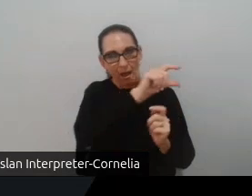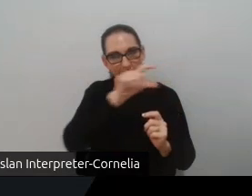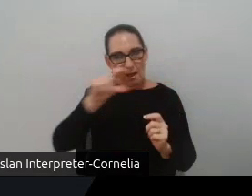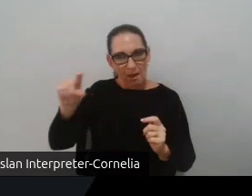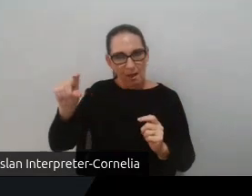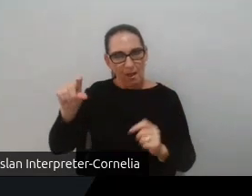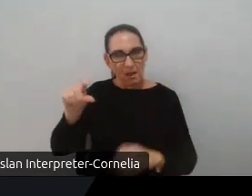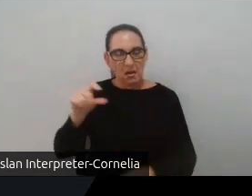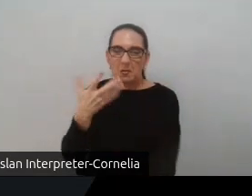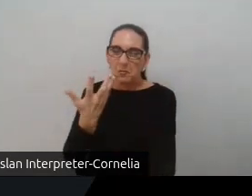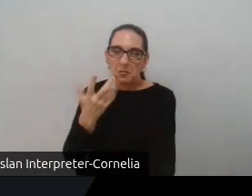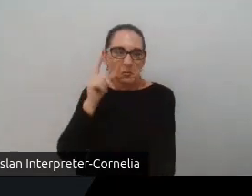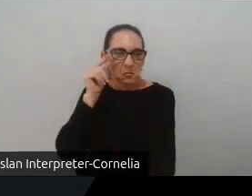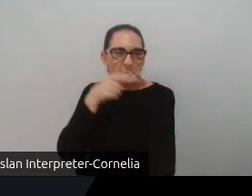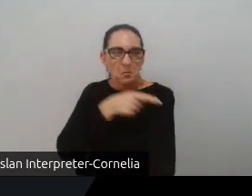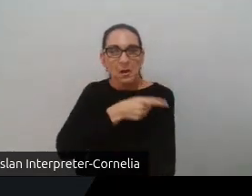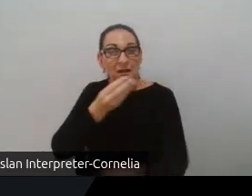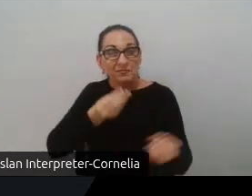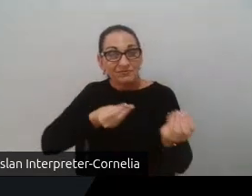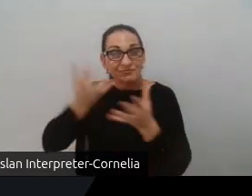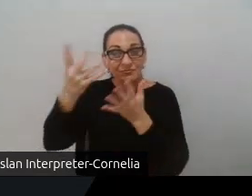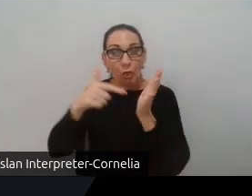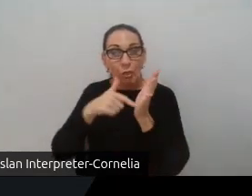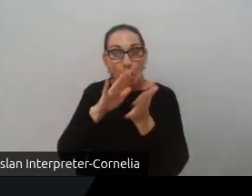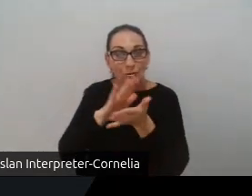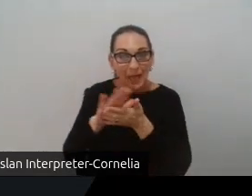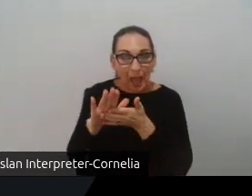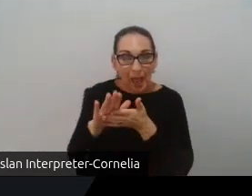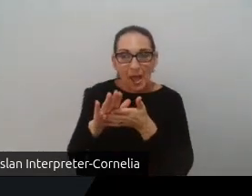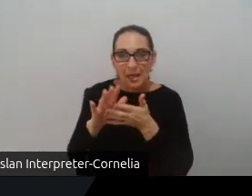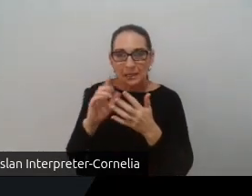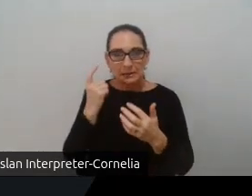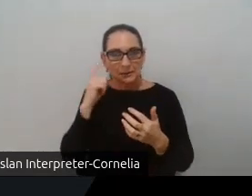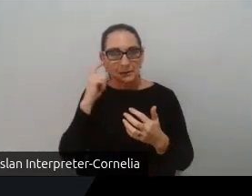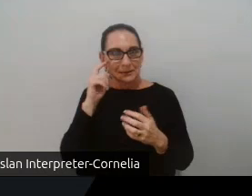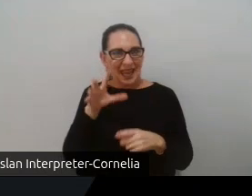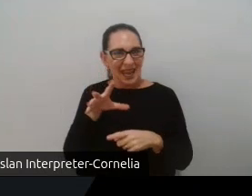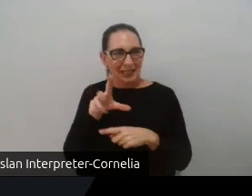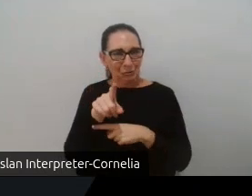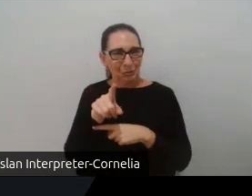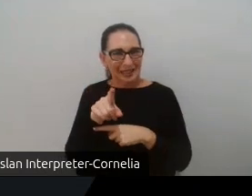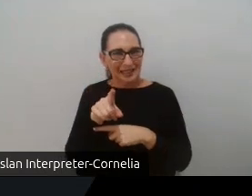she has lodged it on a Thursday. She's worried that the next week it's going to expire and she